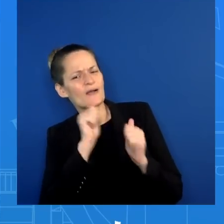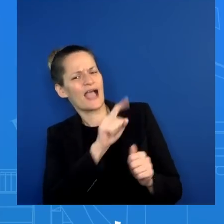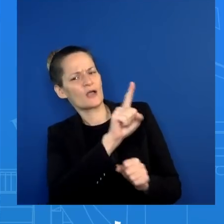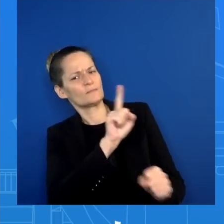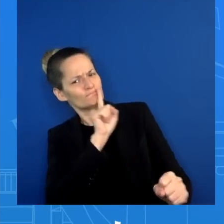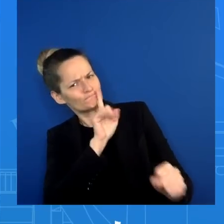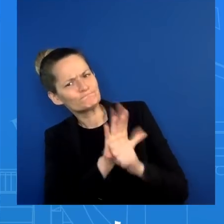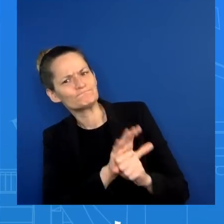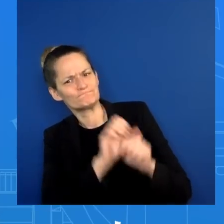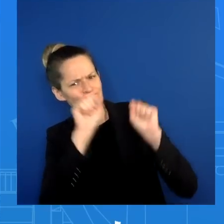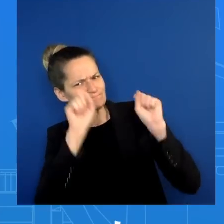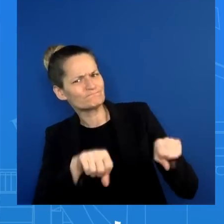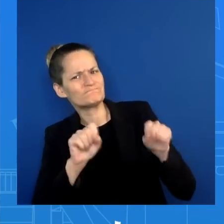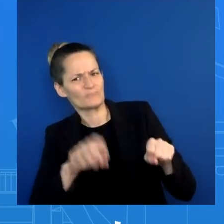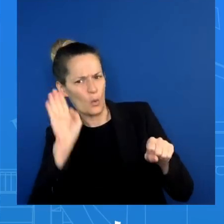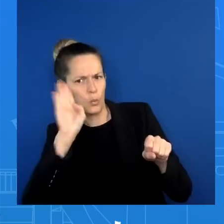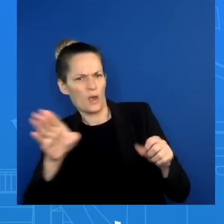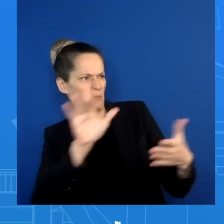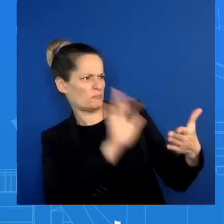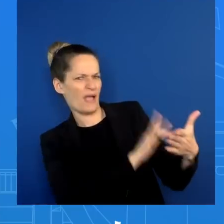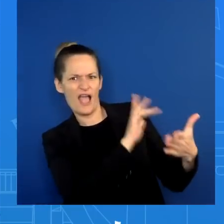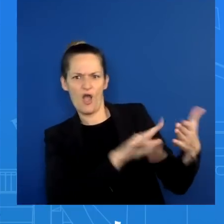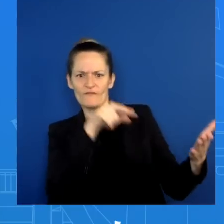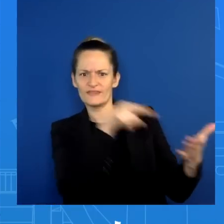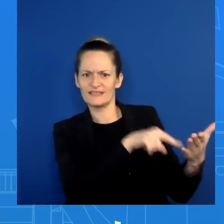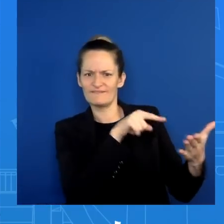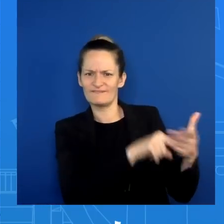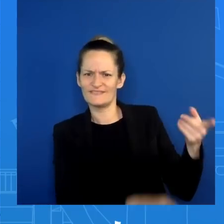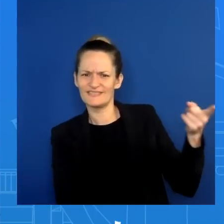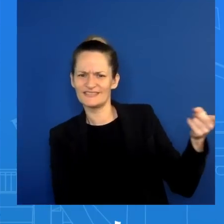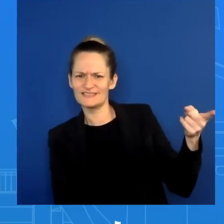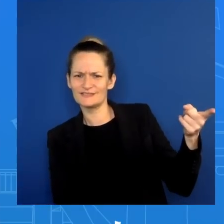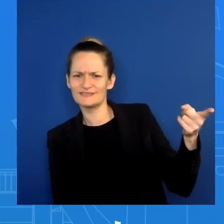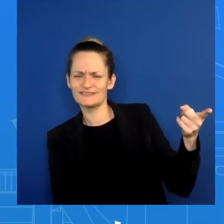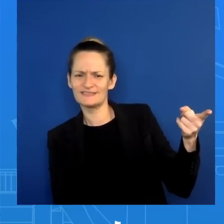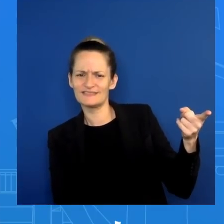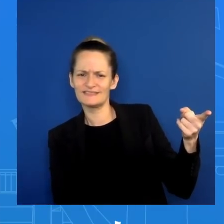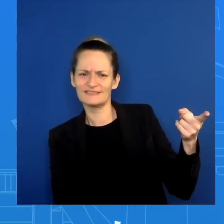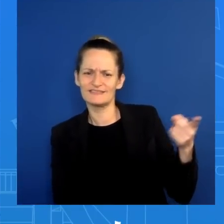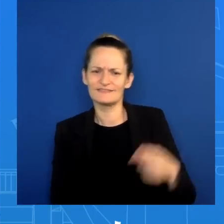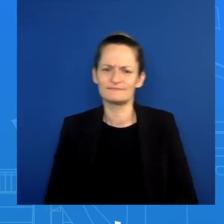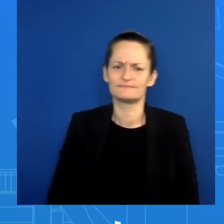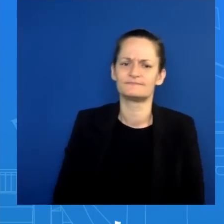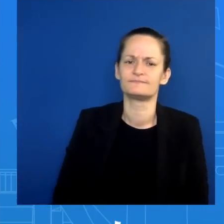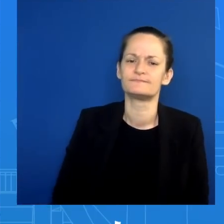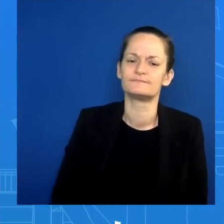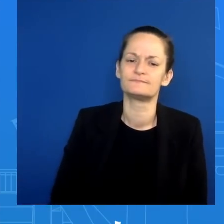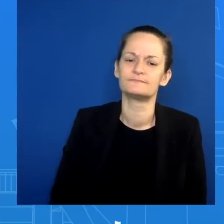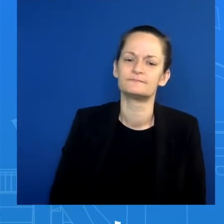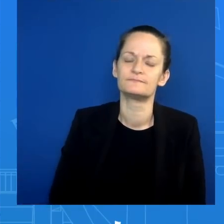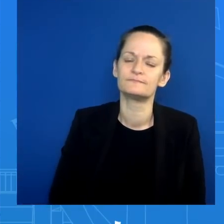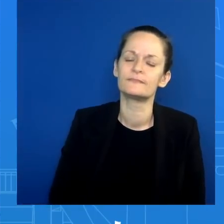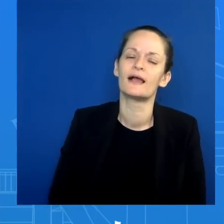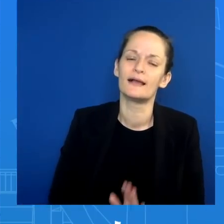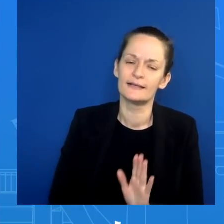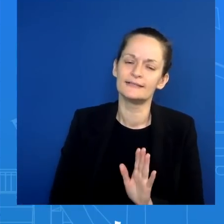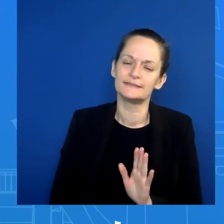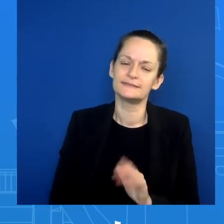in a way that some of us have questions. Ms. Jean-Pierre: Look, I think what I can tell you is this is that we have done the work